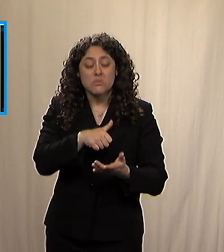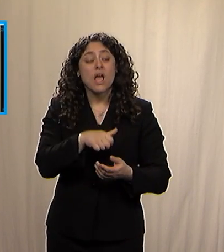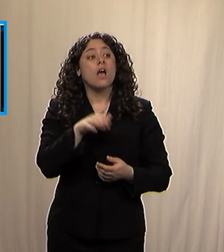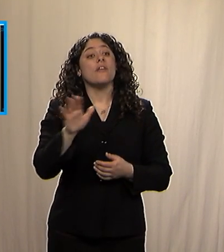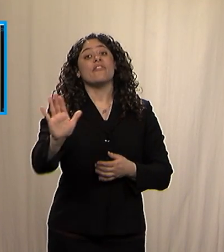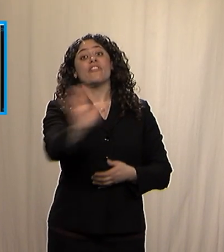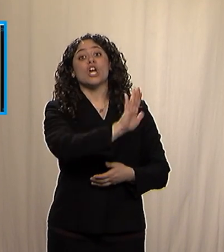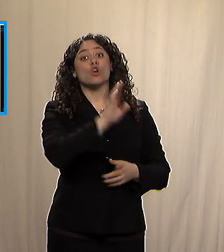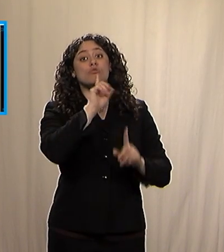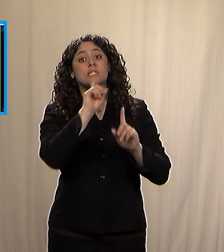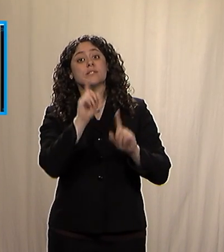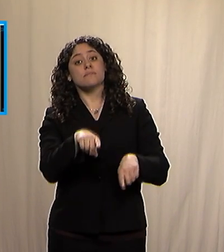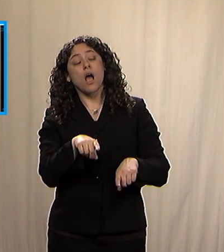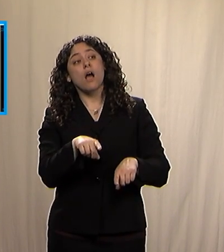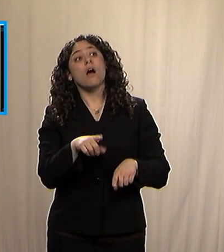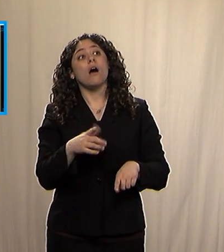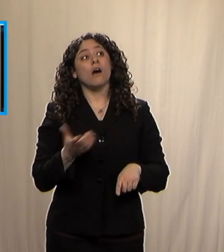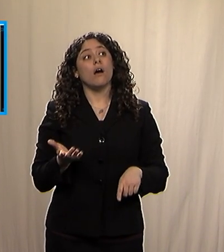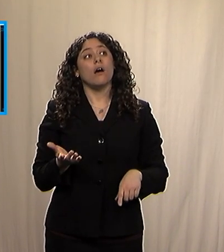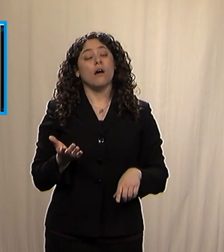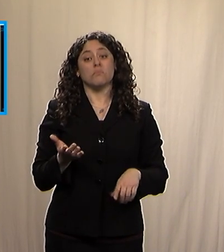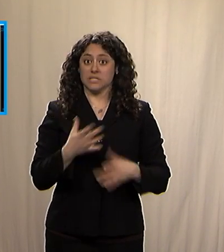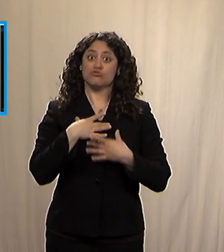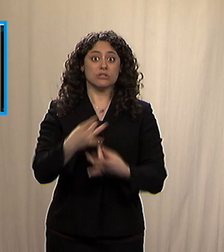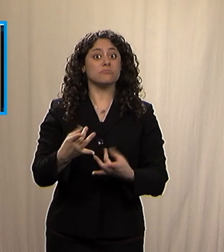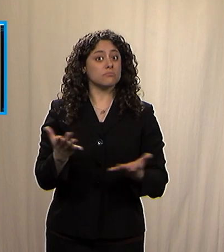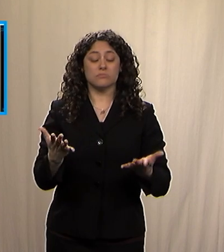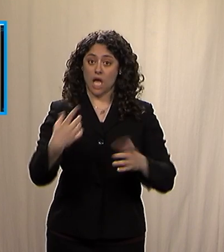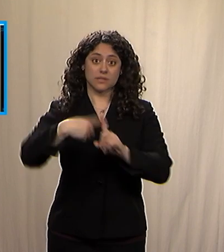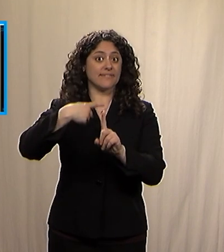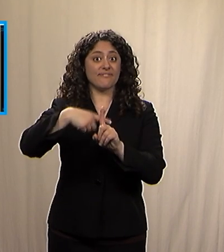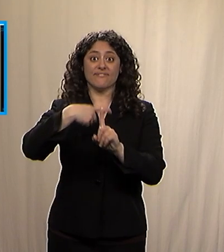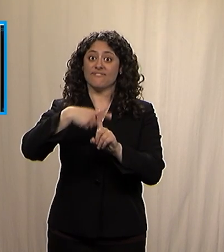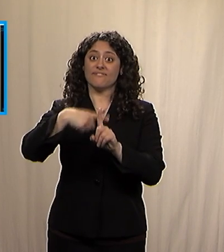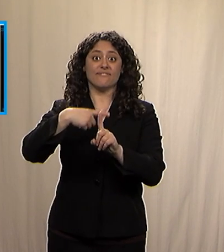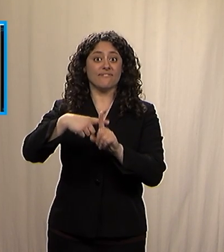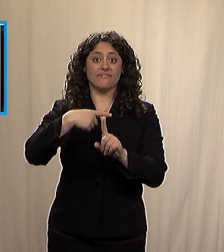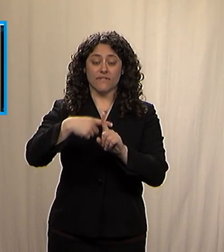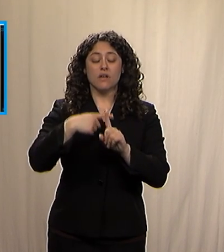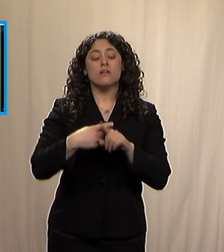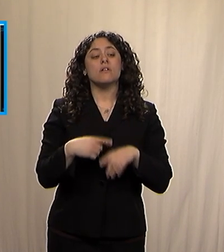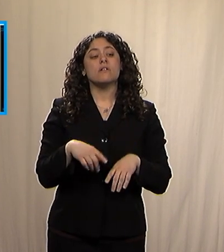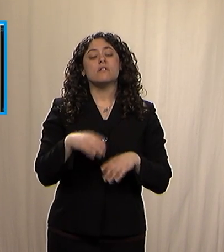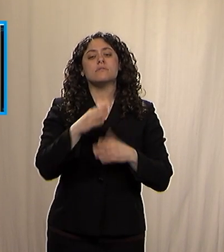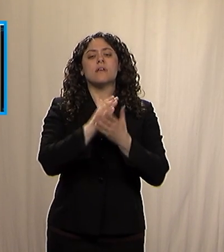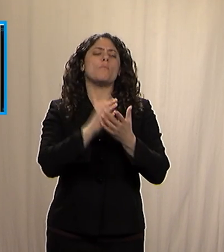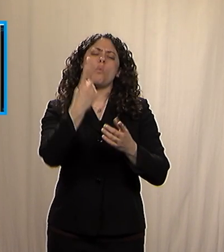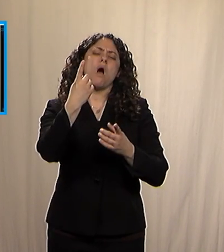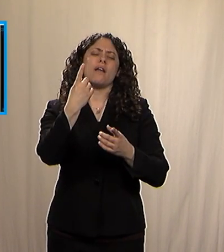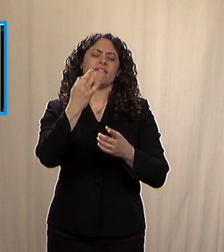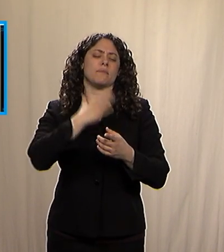has been interesting and very positive. For some deaf people, one friend of mine said,